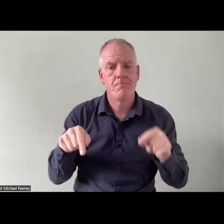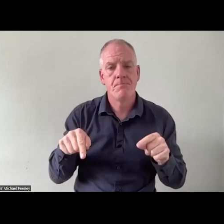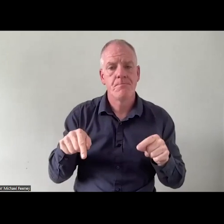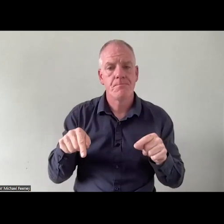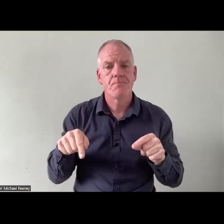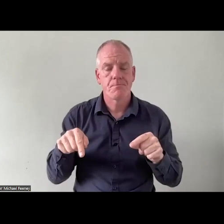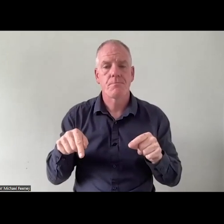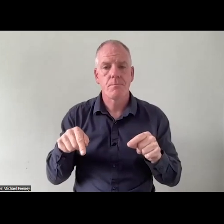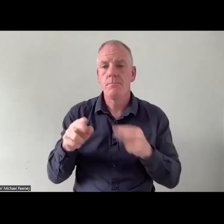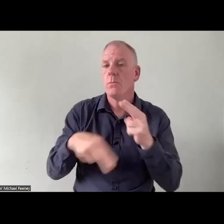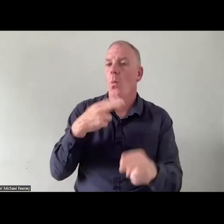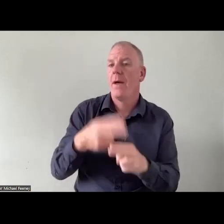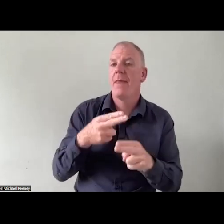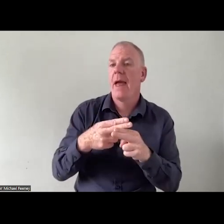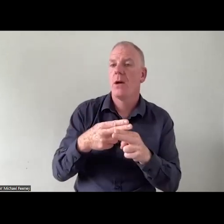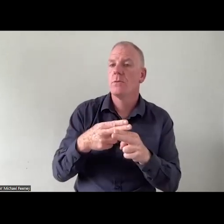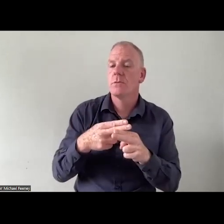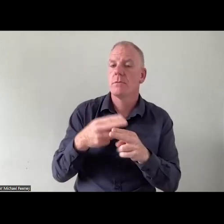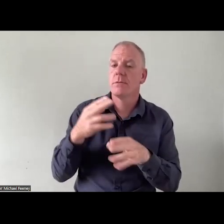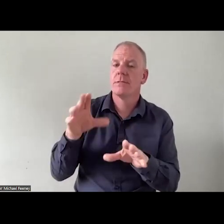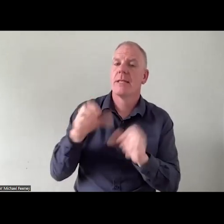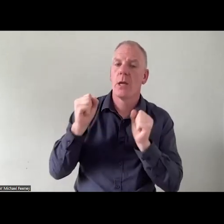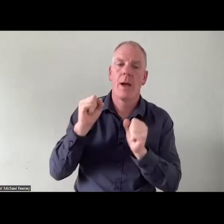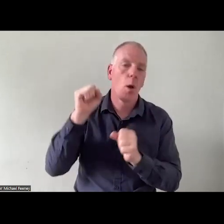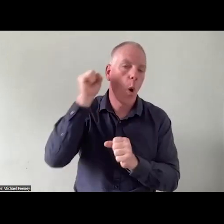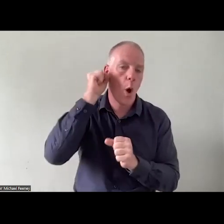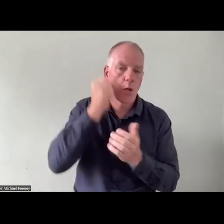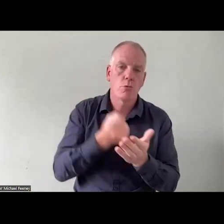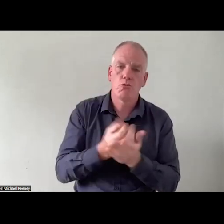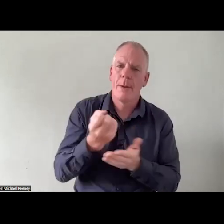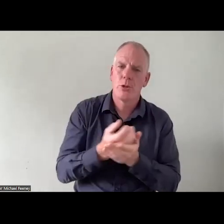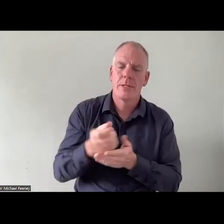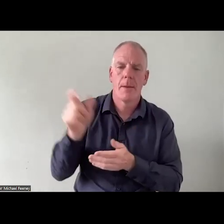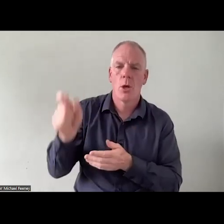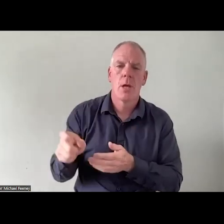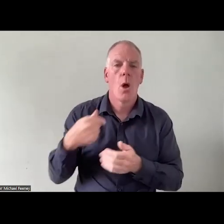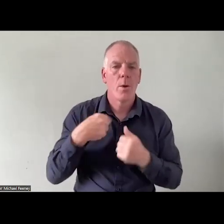Without taking the thunder of the audio describers, because we now offer multi-stream output,